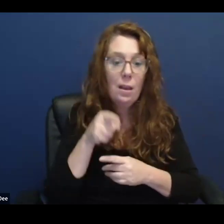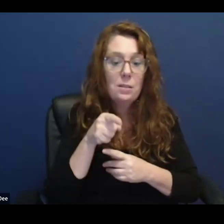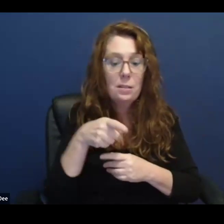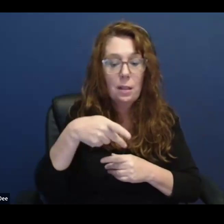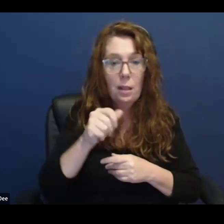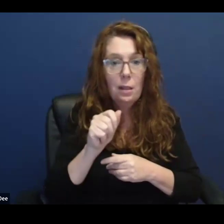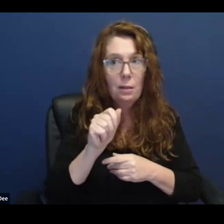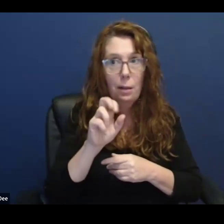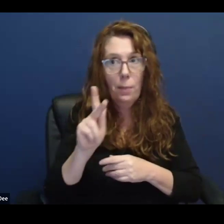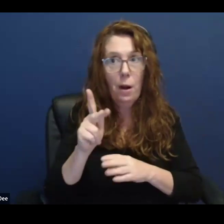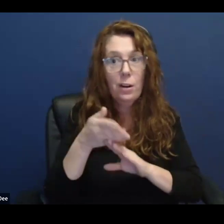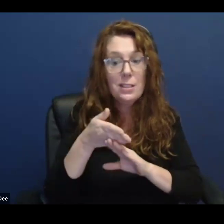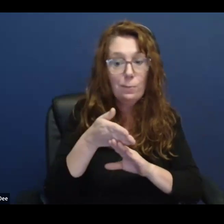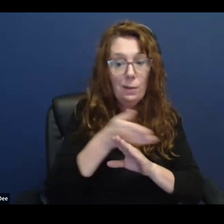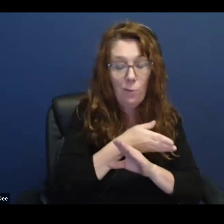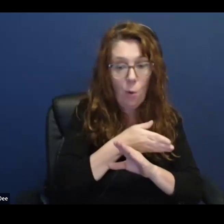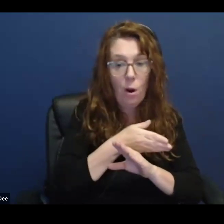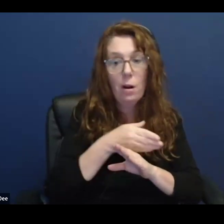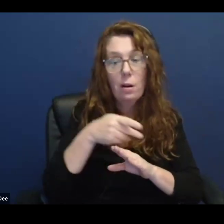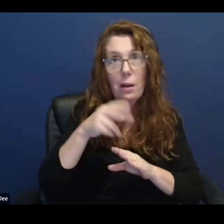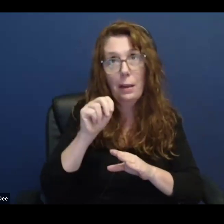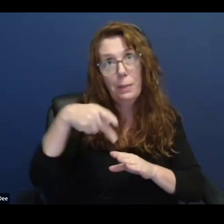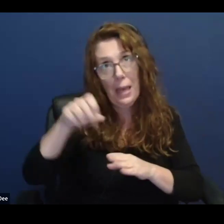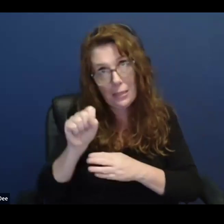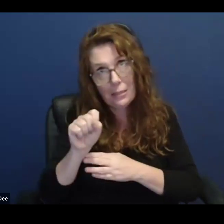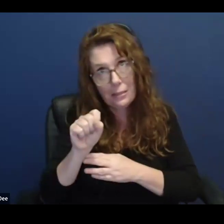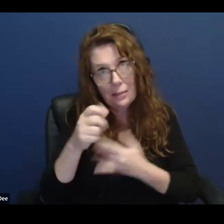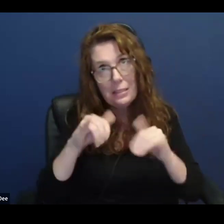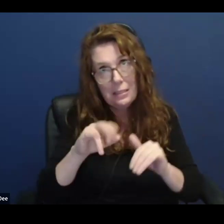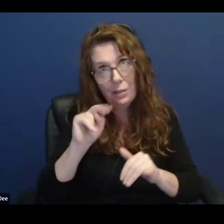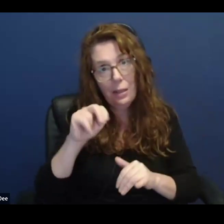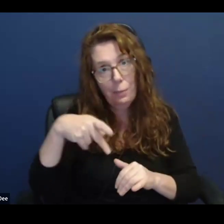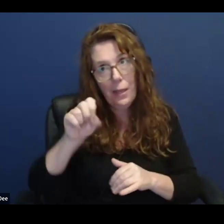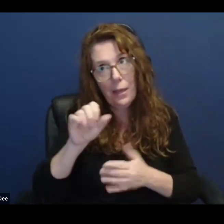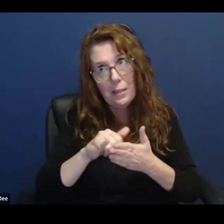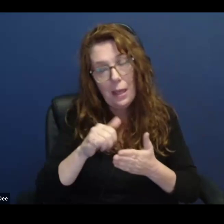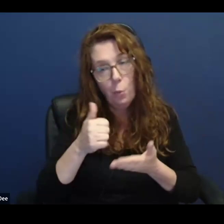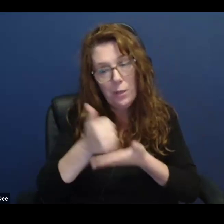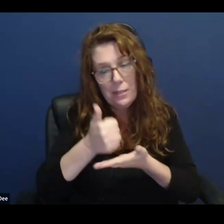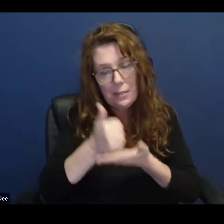predates the park service, still the National Park Service that would assist with the repatriation